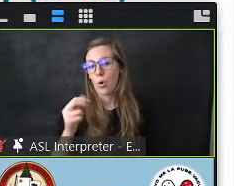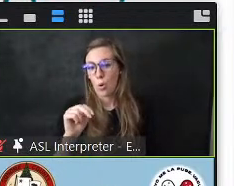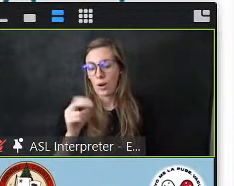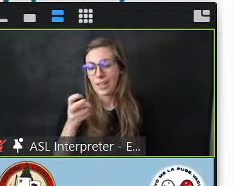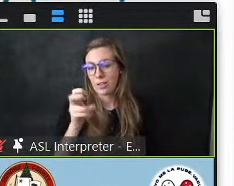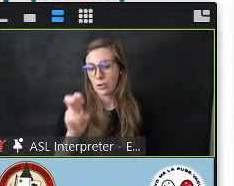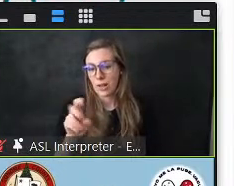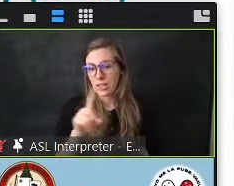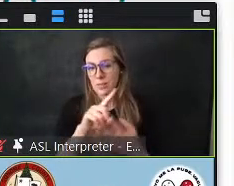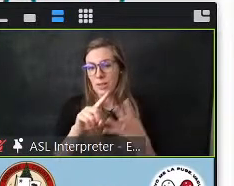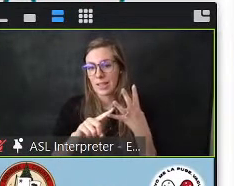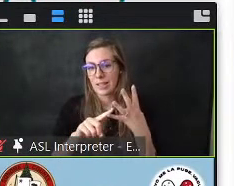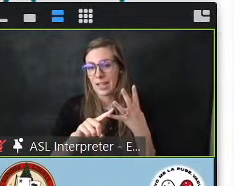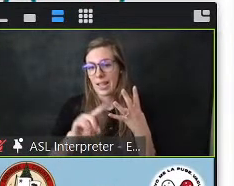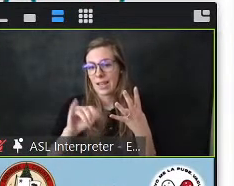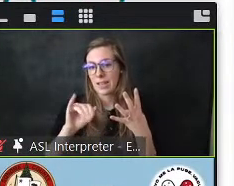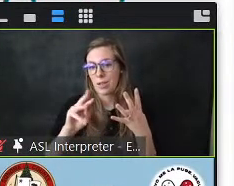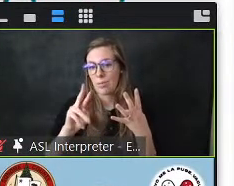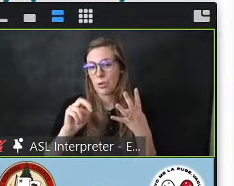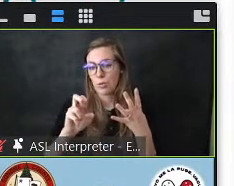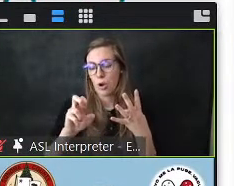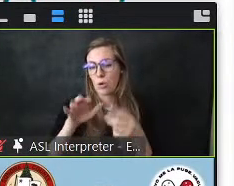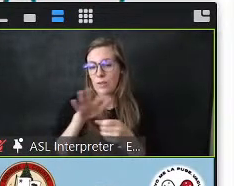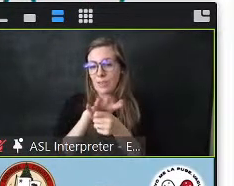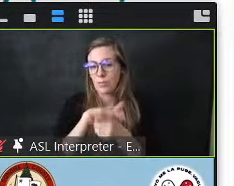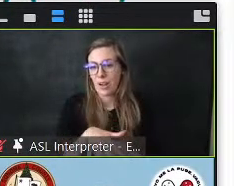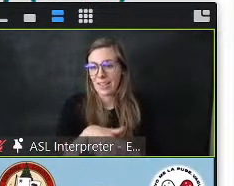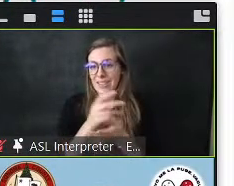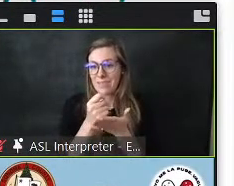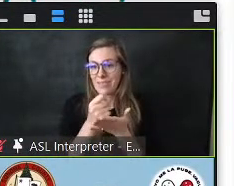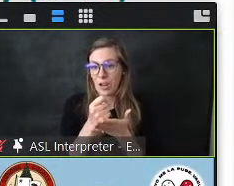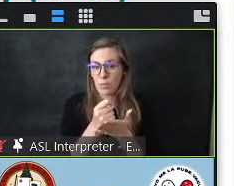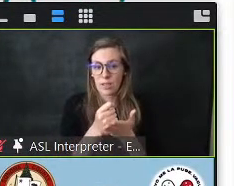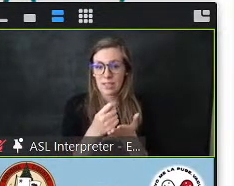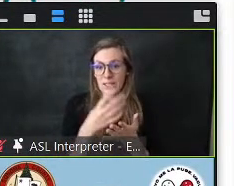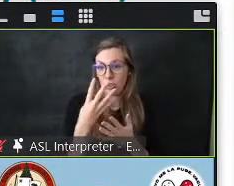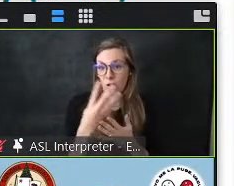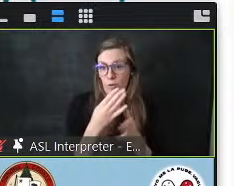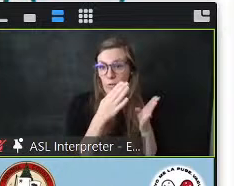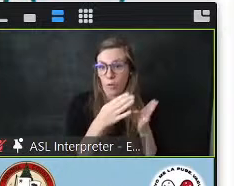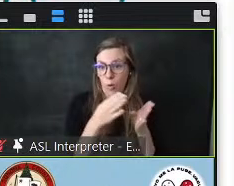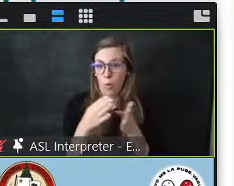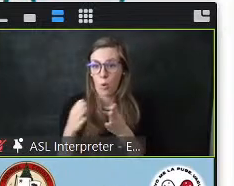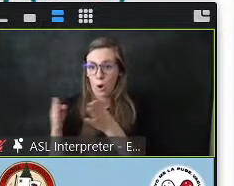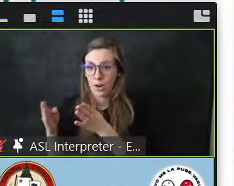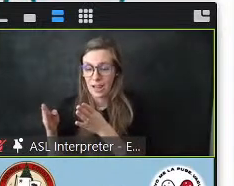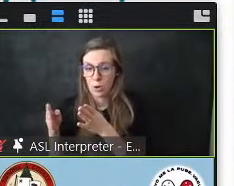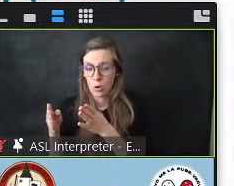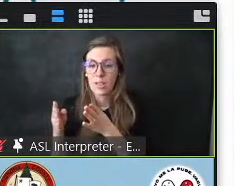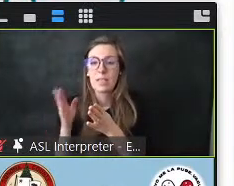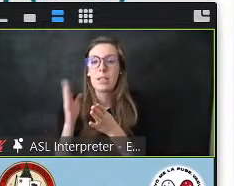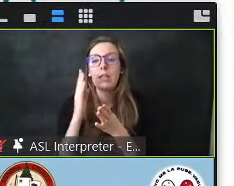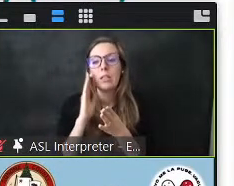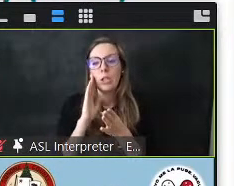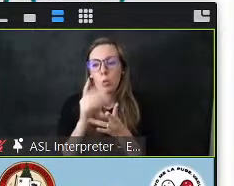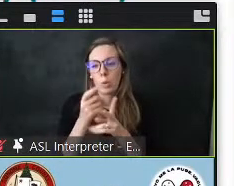This is a percentage of the people that could they were responsive with the antibodies.